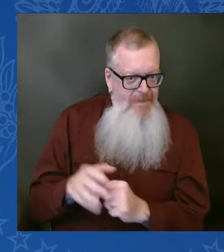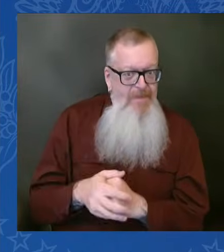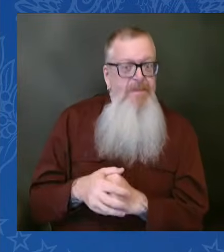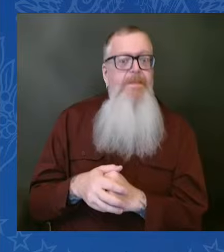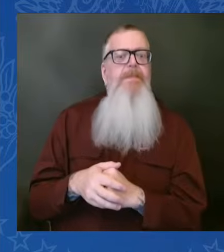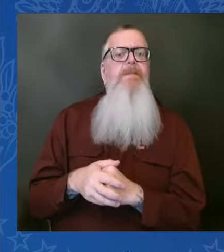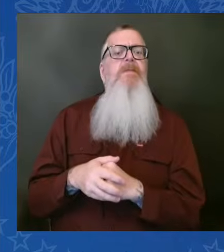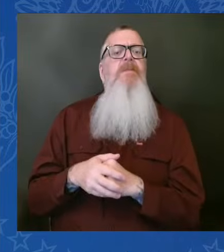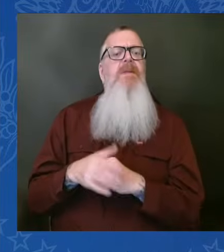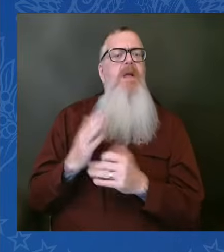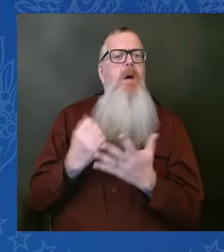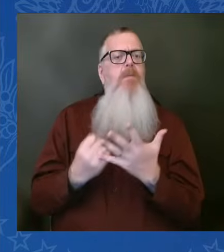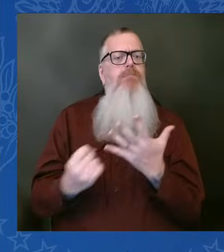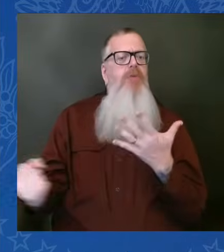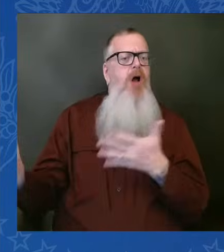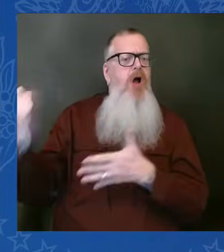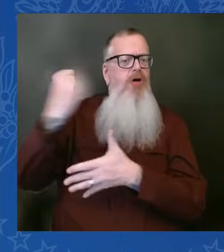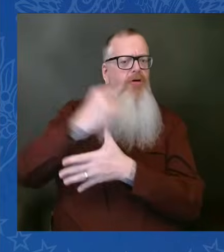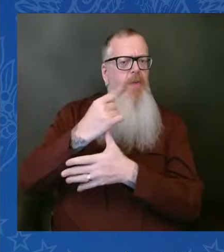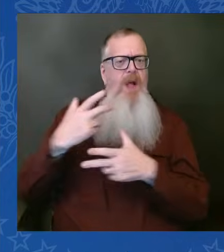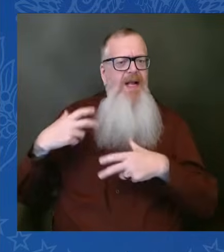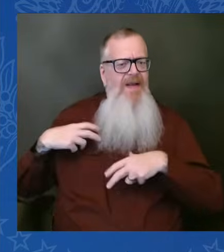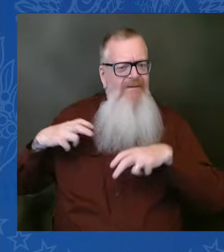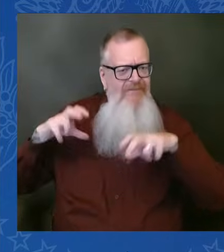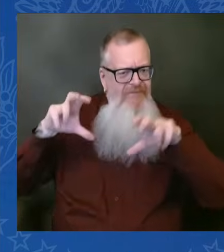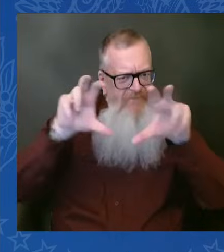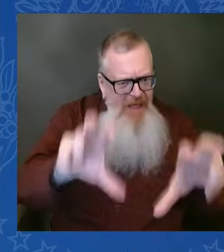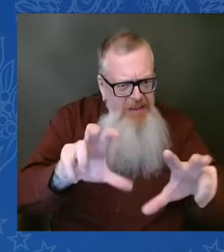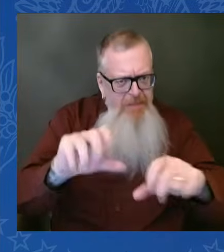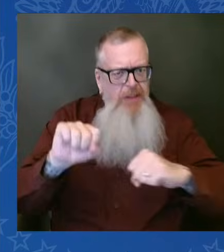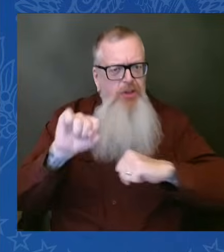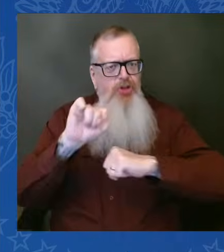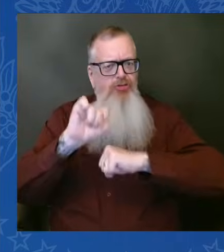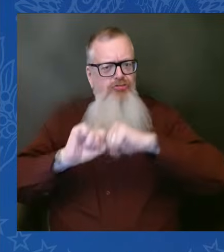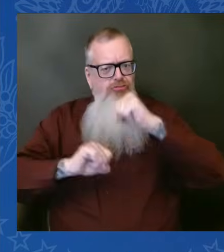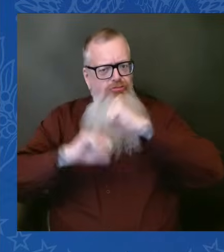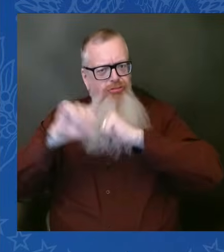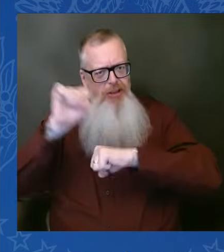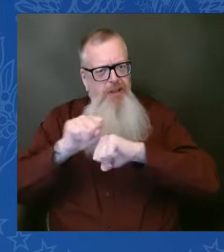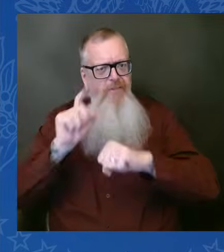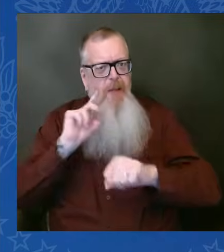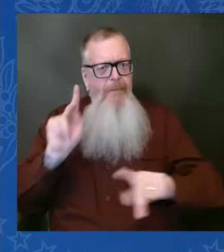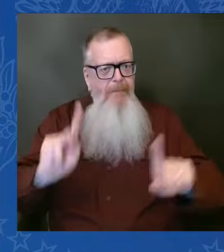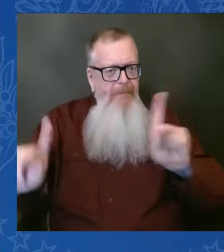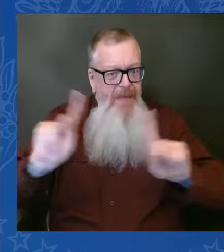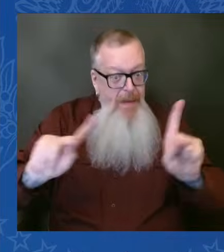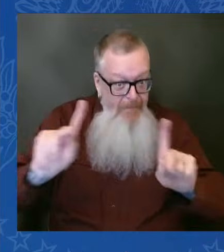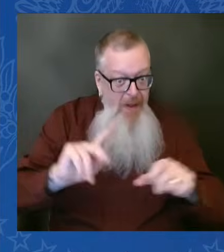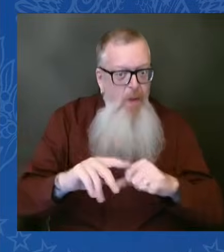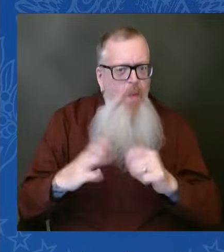in our country's infrastructure and its people, working to build an economy capable of addressing challenges